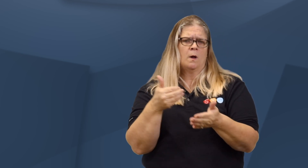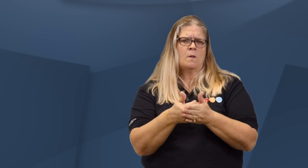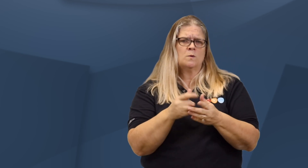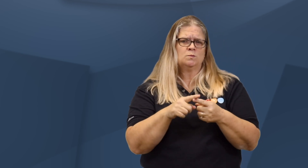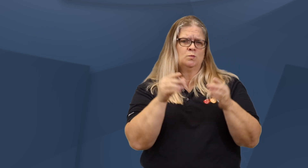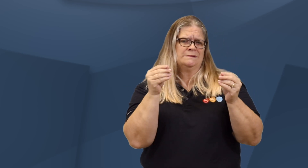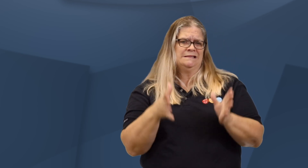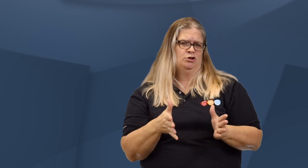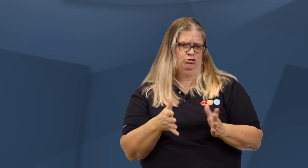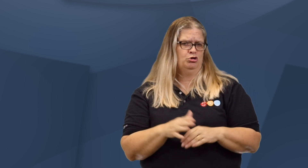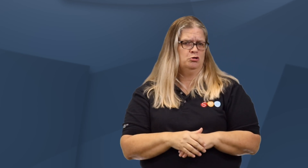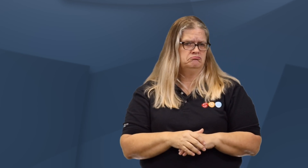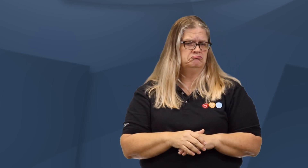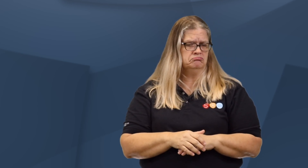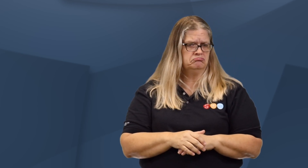or in close proximity to the teacher.